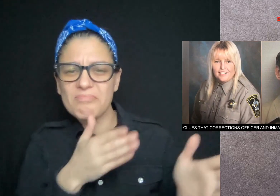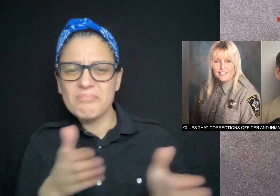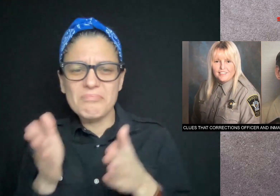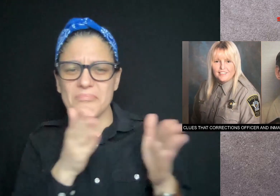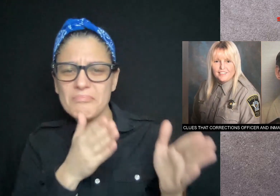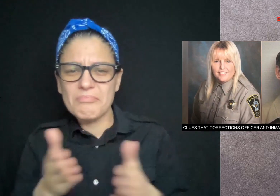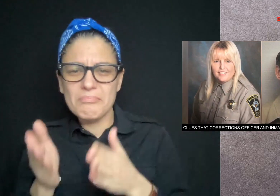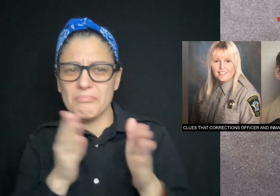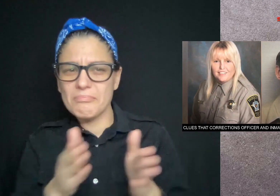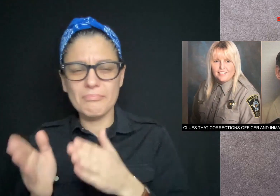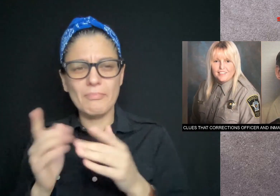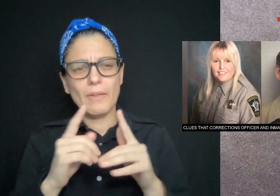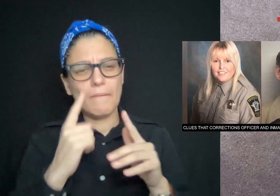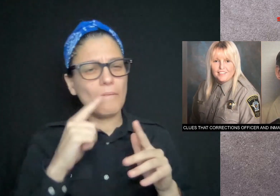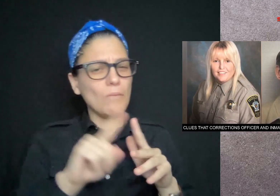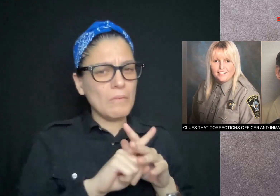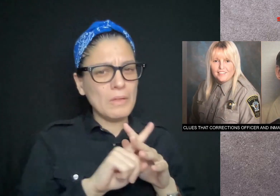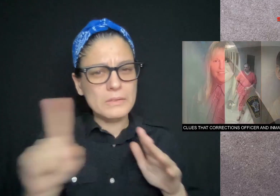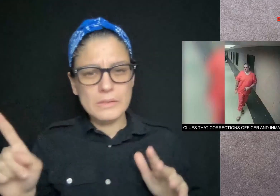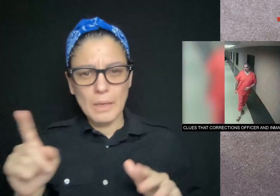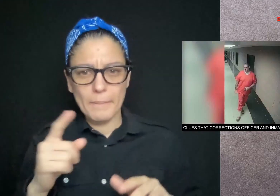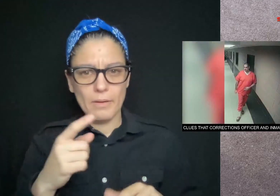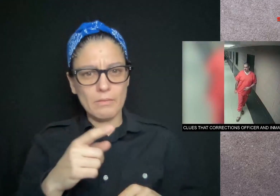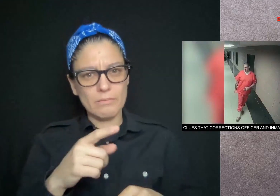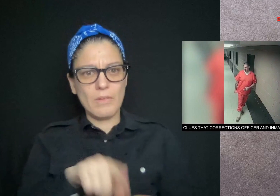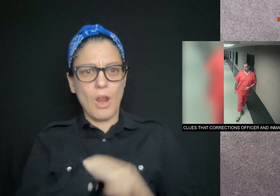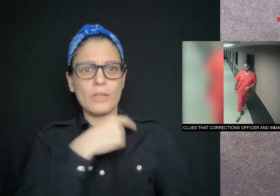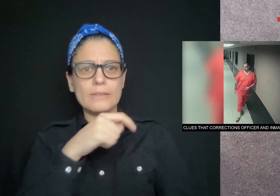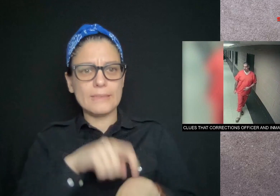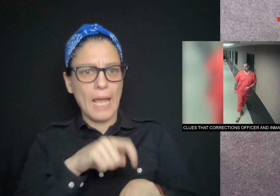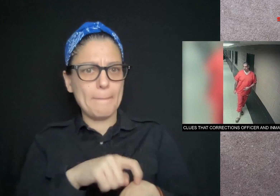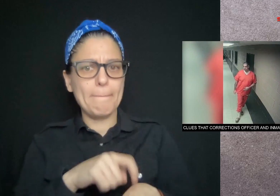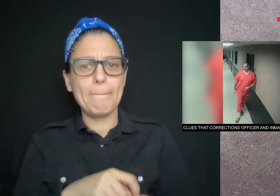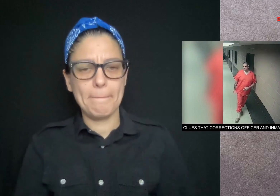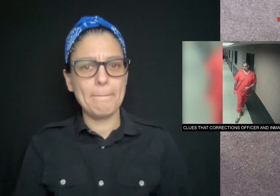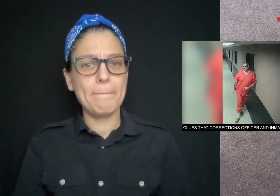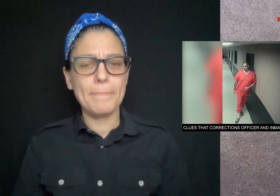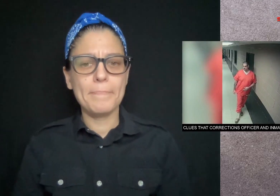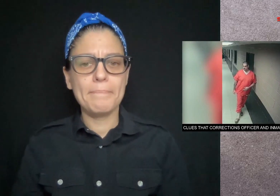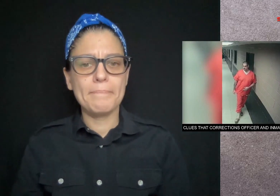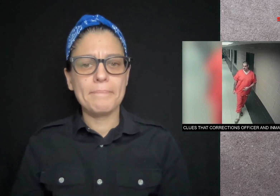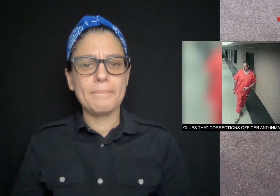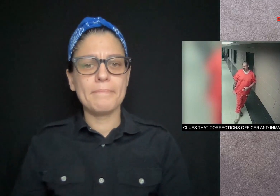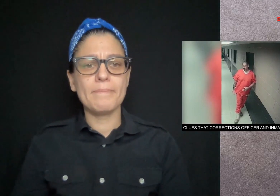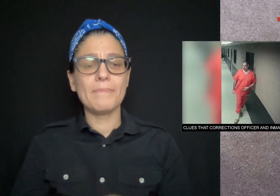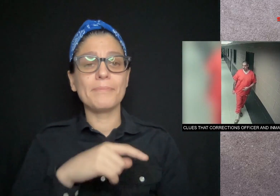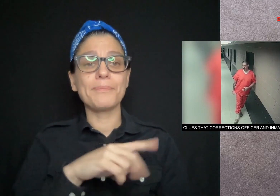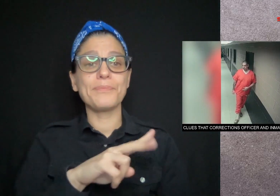and they may have been planning the escape for a long time